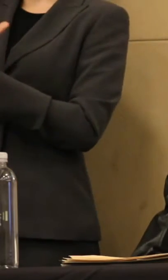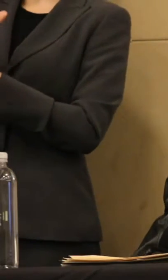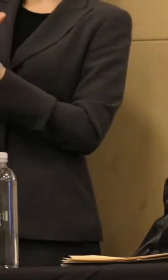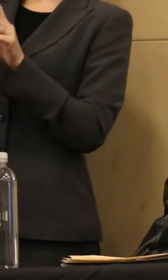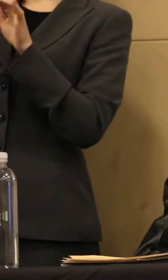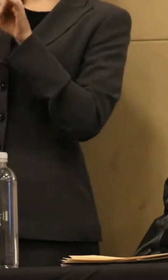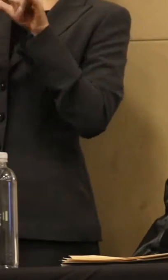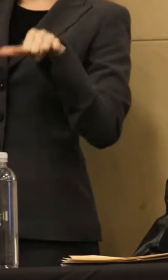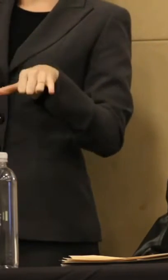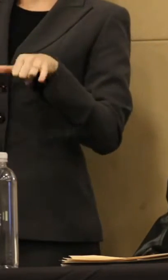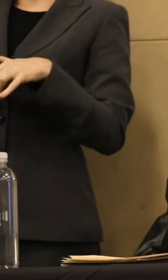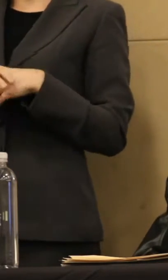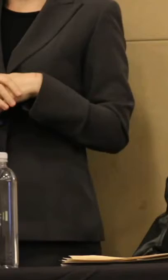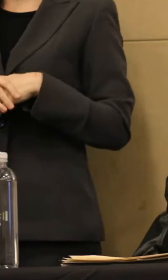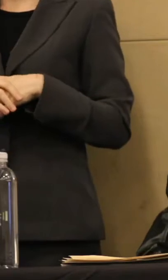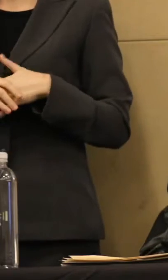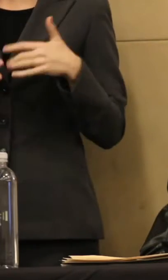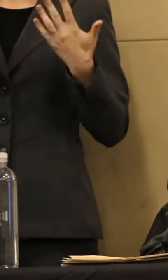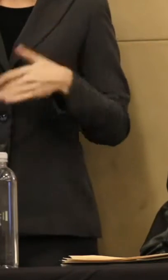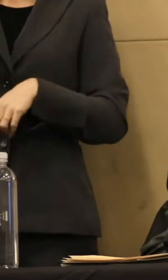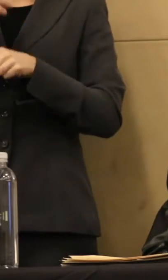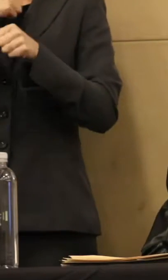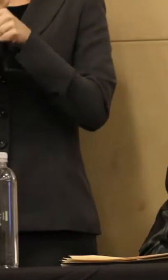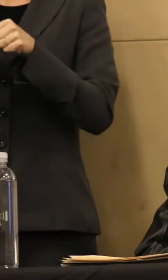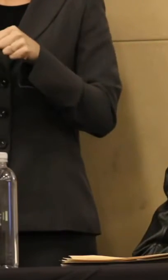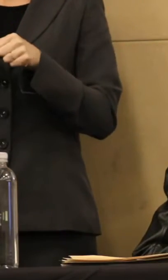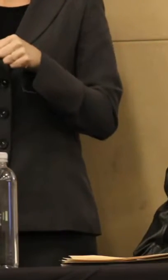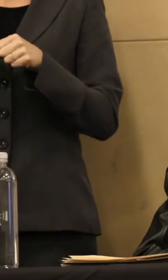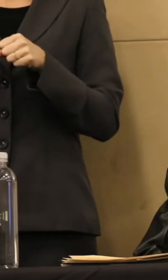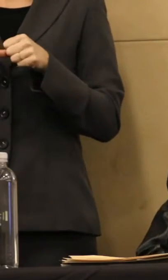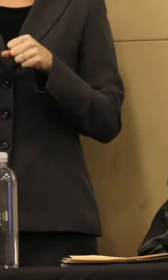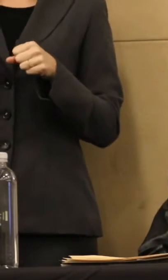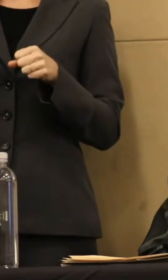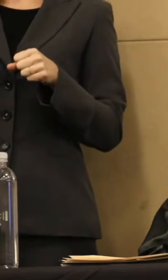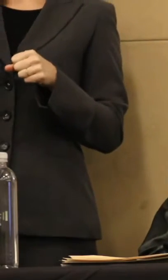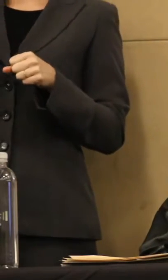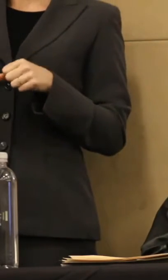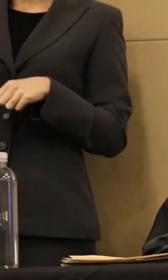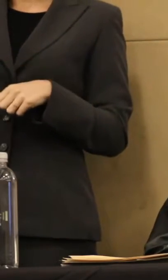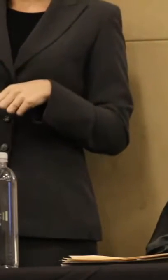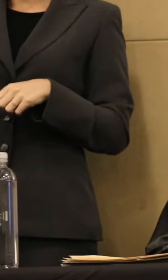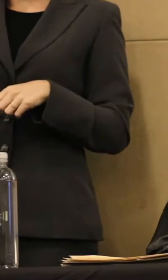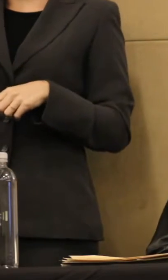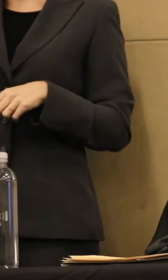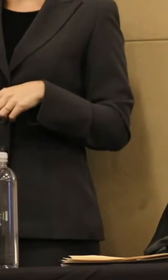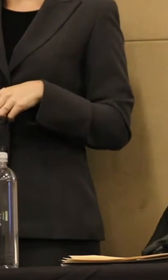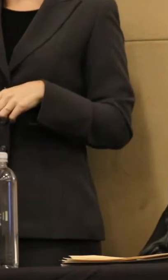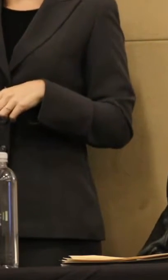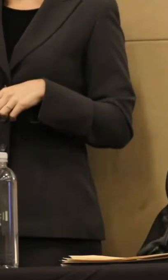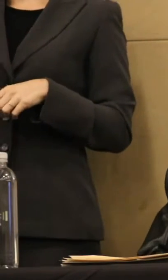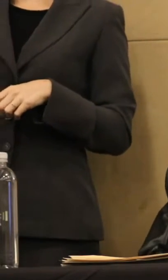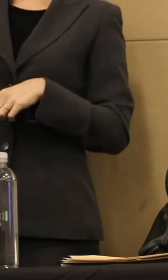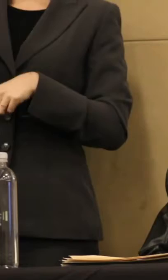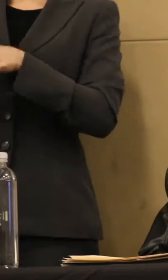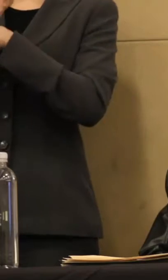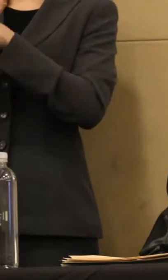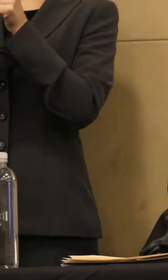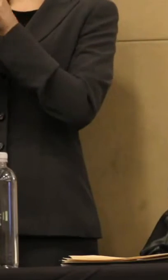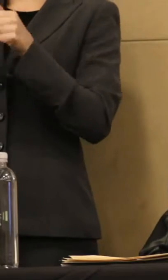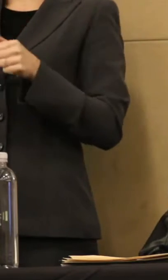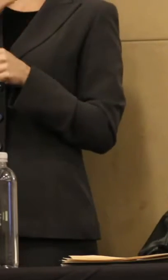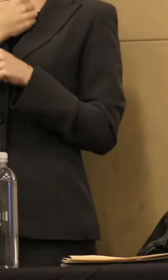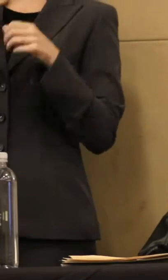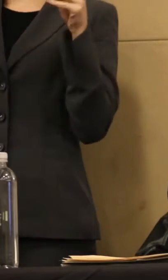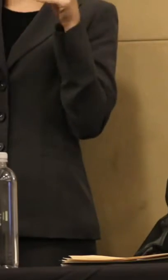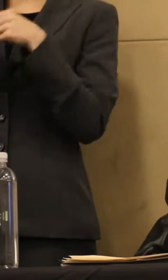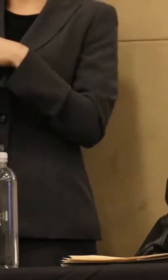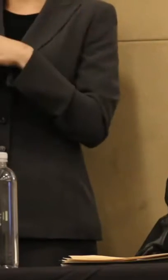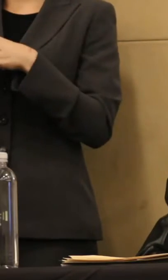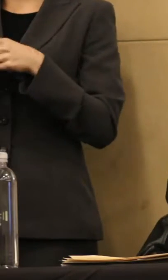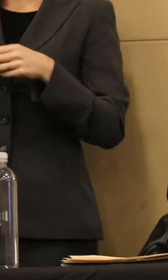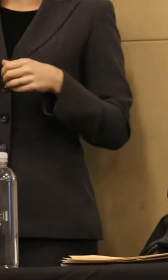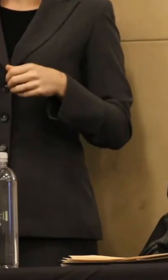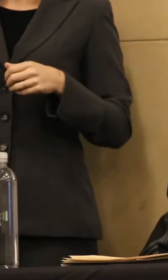And a year ago in December working with our office, the governor, and a year ago was less